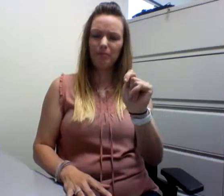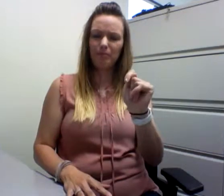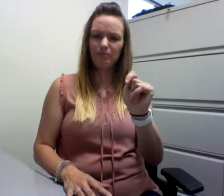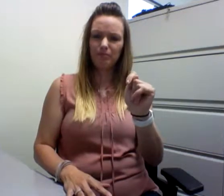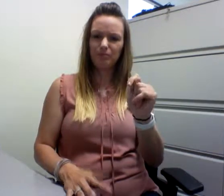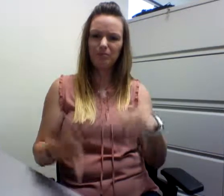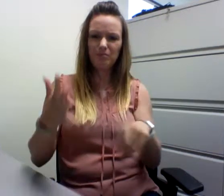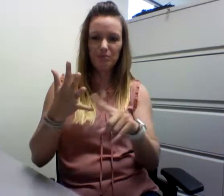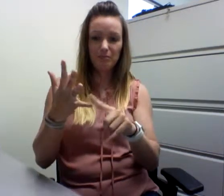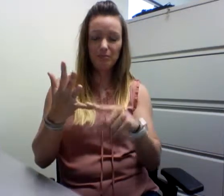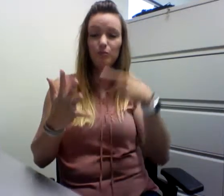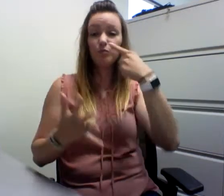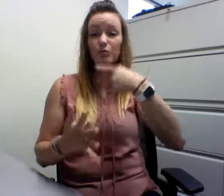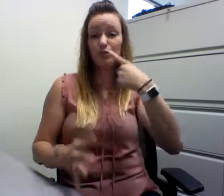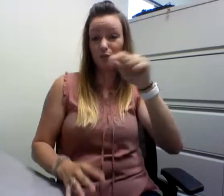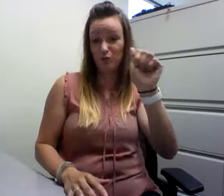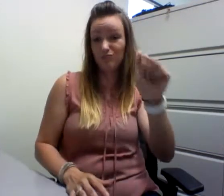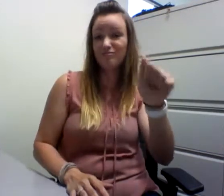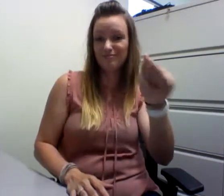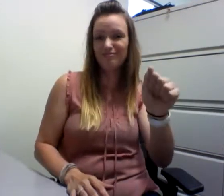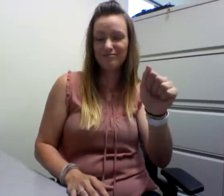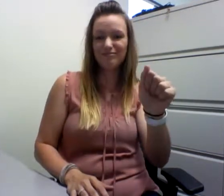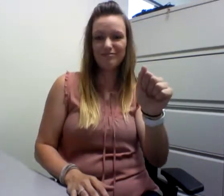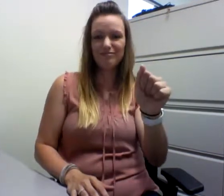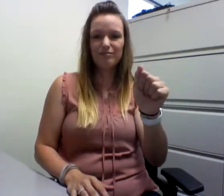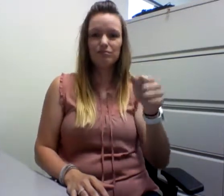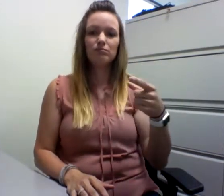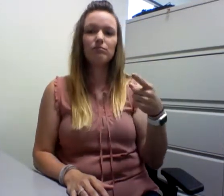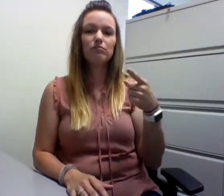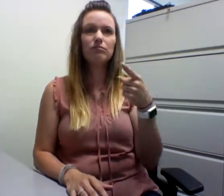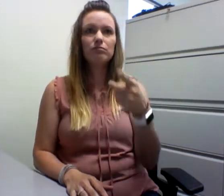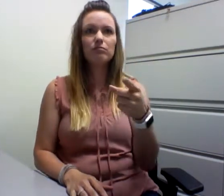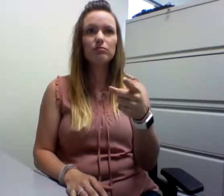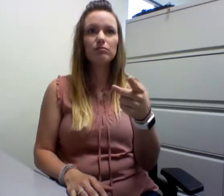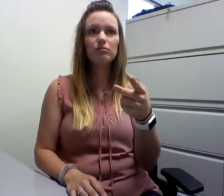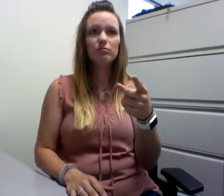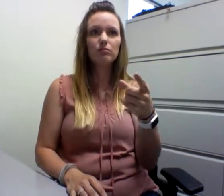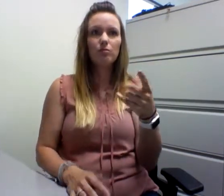hearing but-he/she is hearing, yes